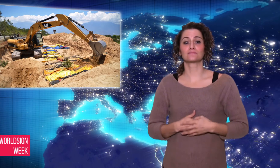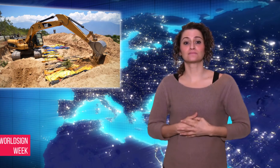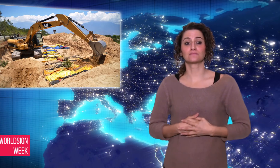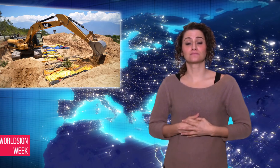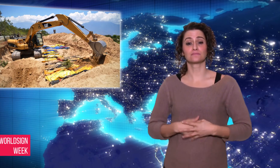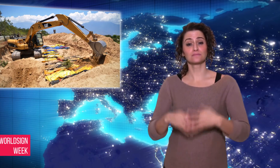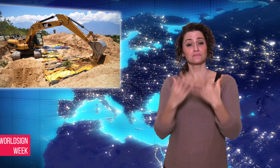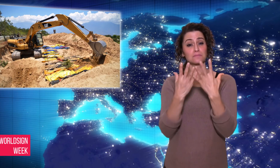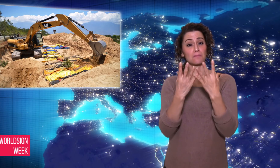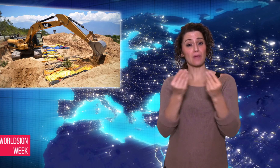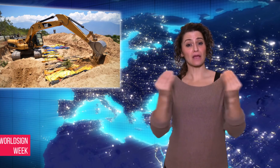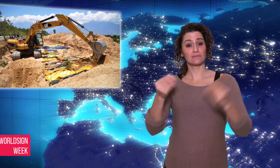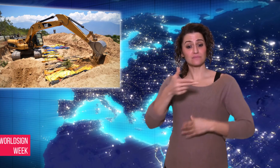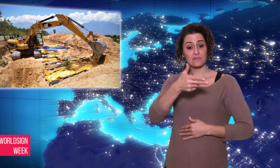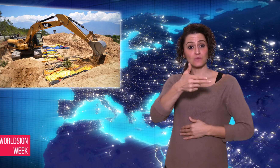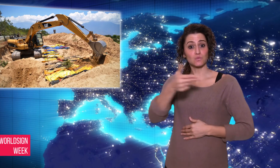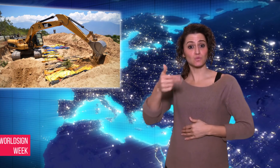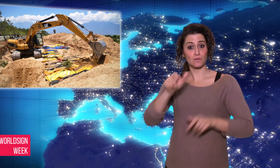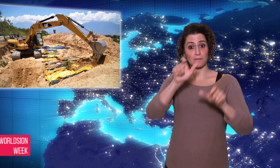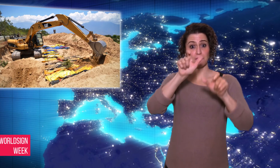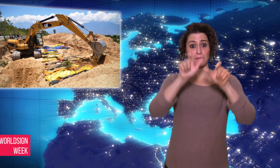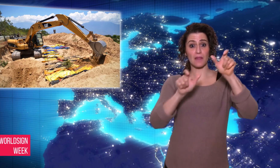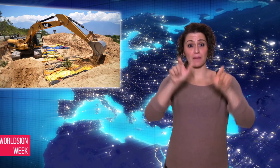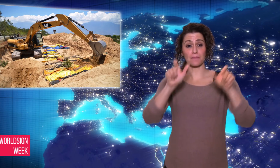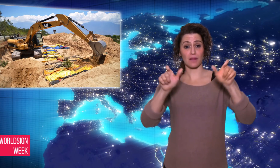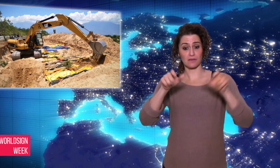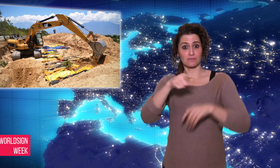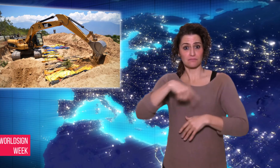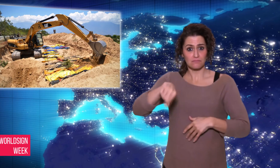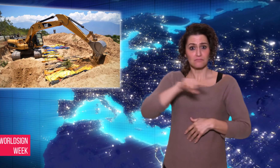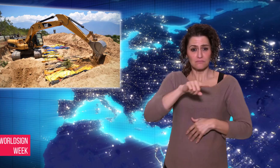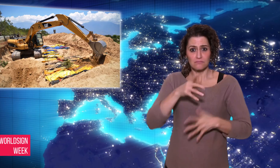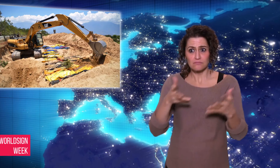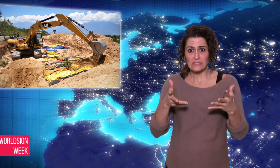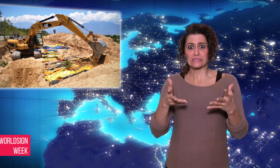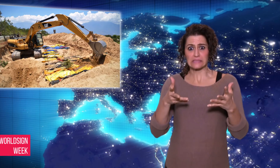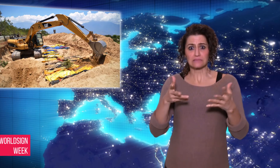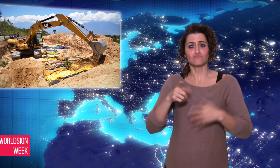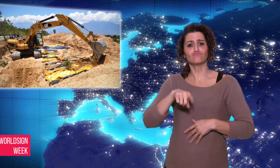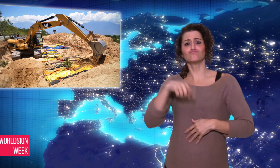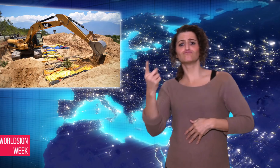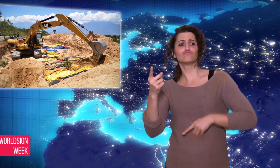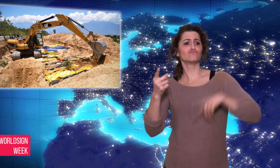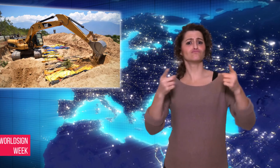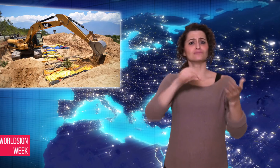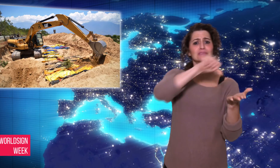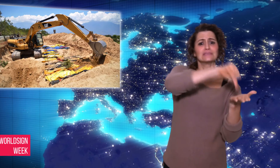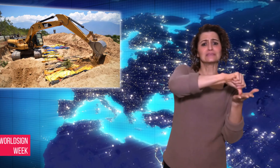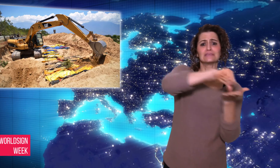cities worried over water, food,